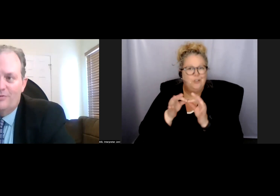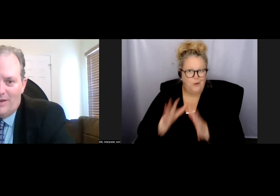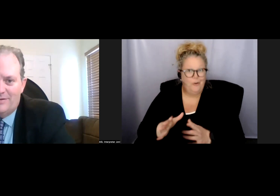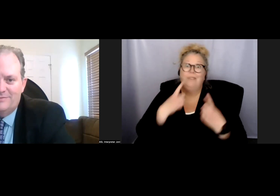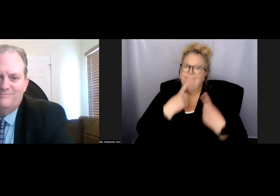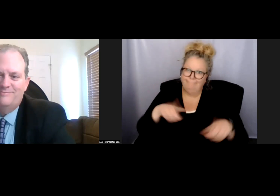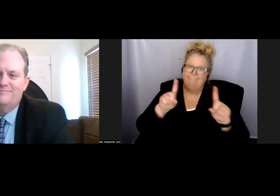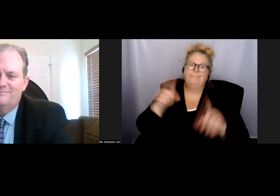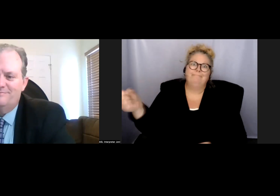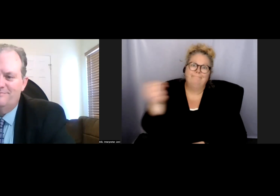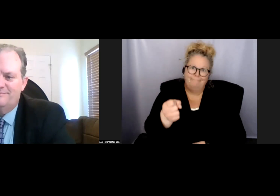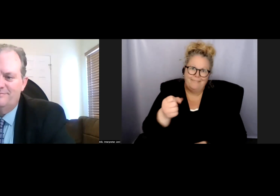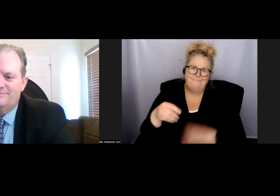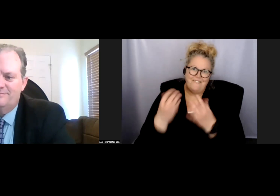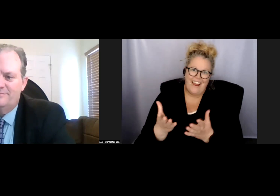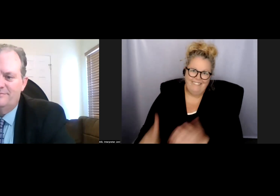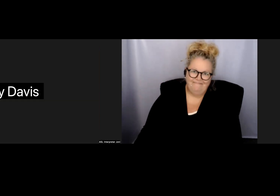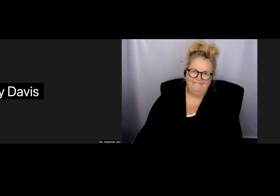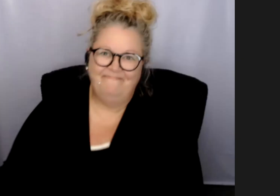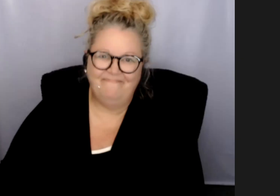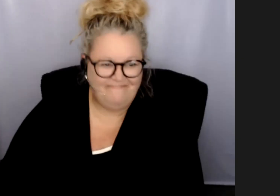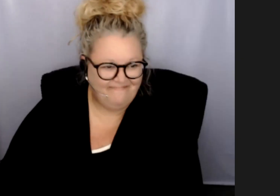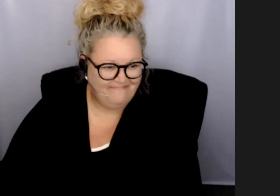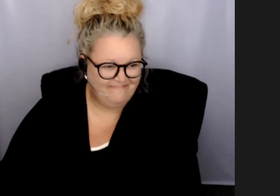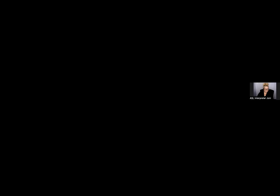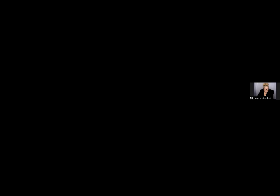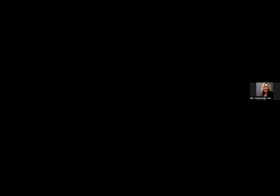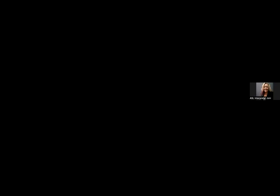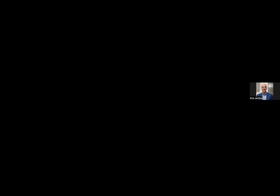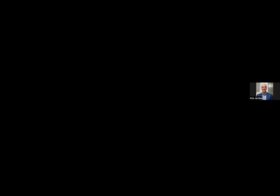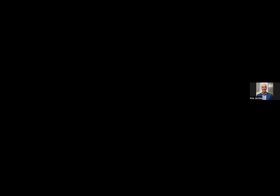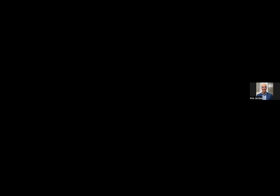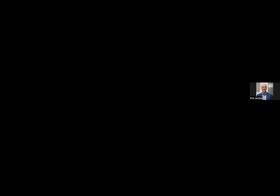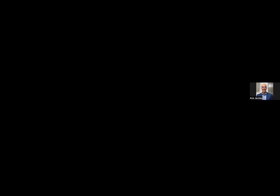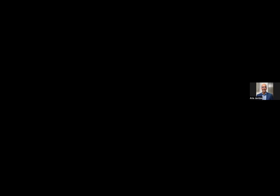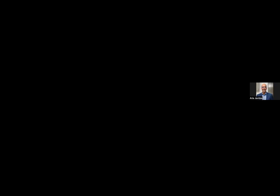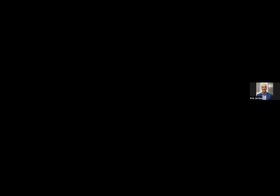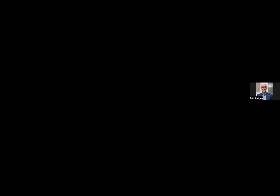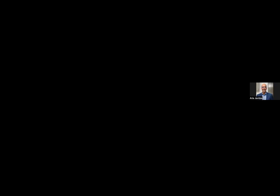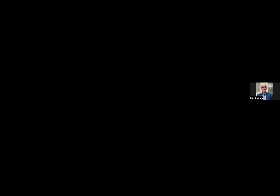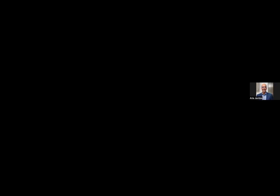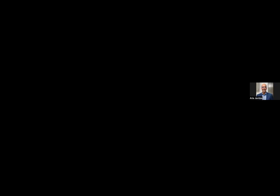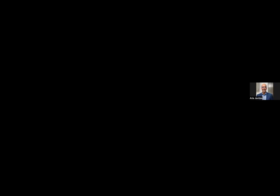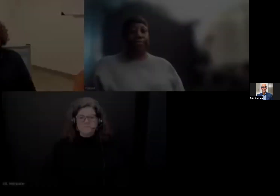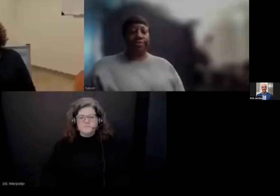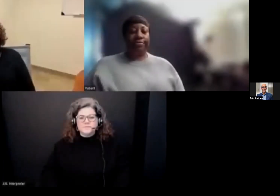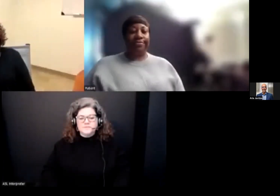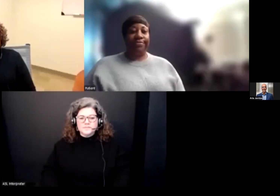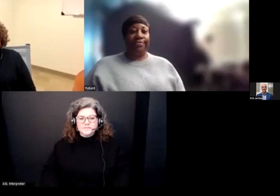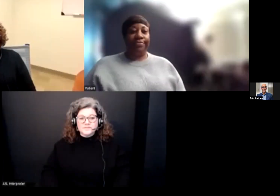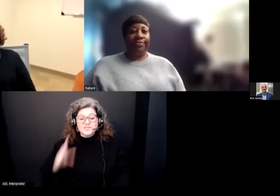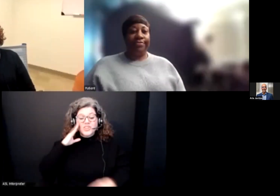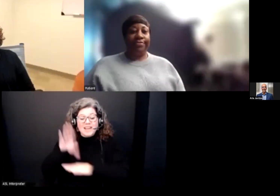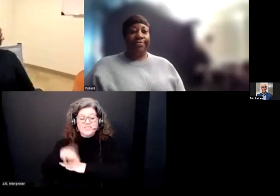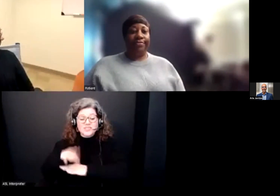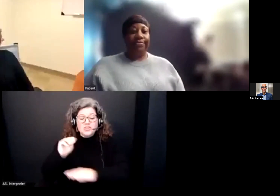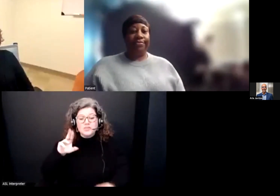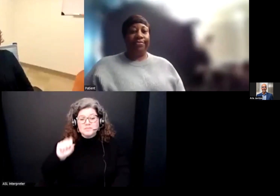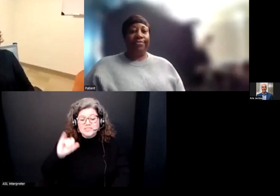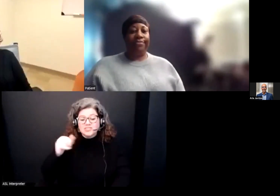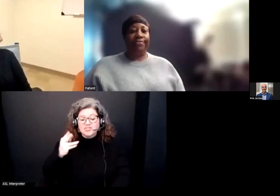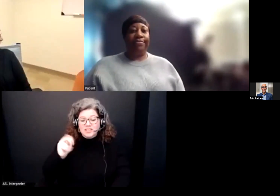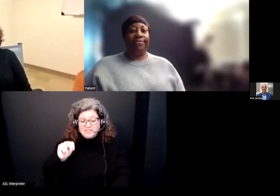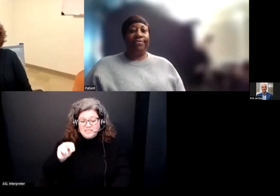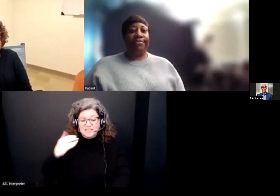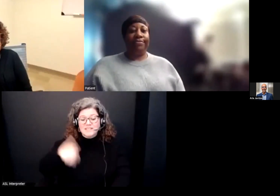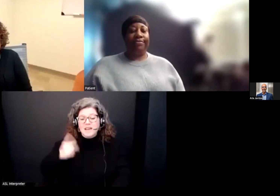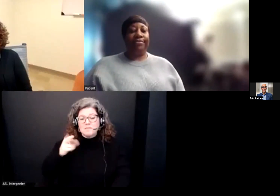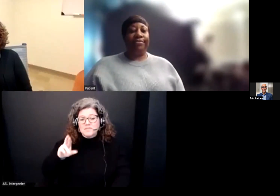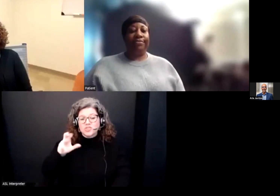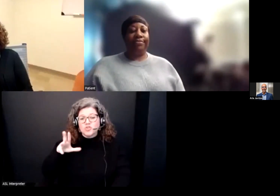provided. good afternoon Mrs Johnson I'm Dr Wright. it's good to see you today I